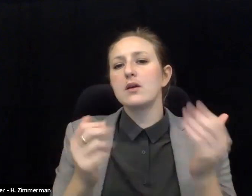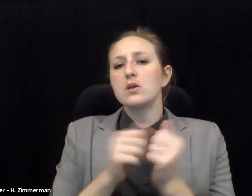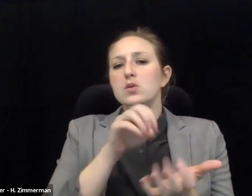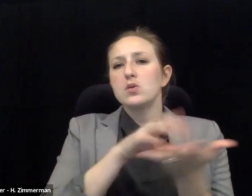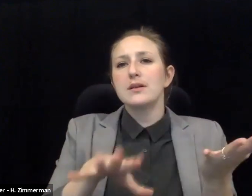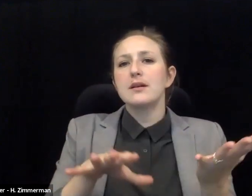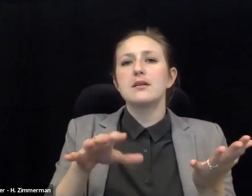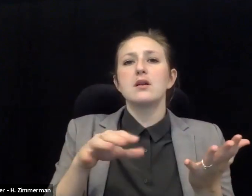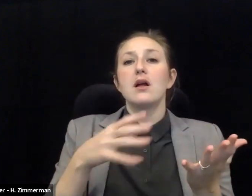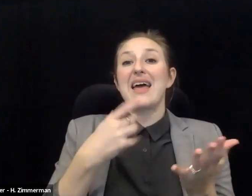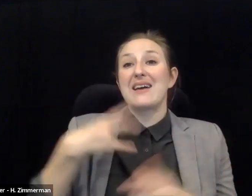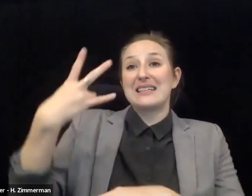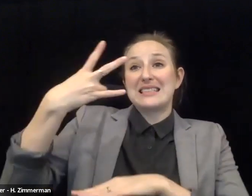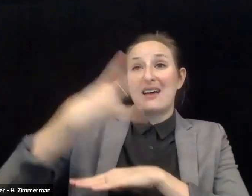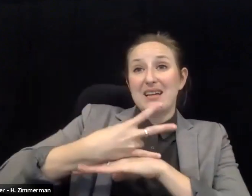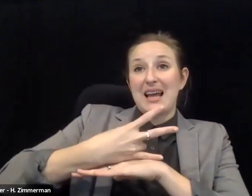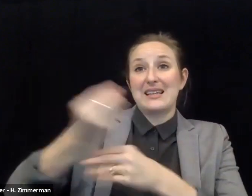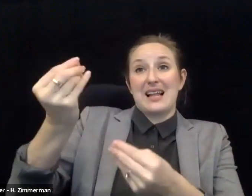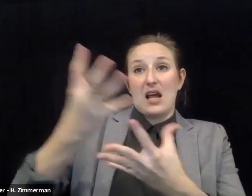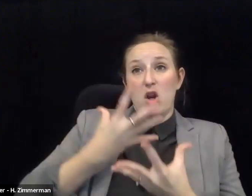to let us know about any accommodation required